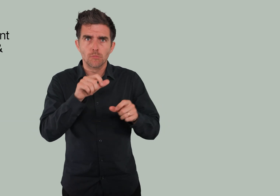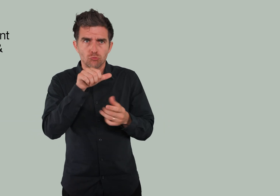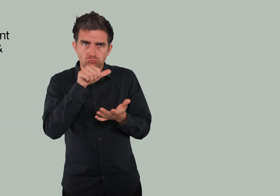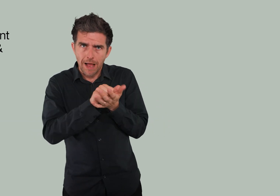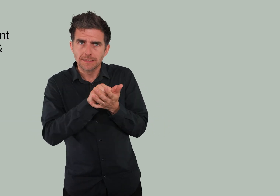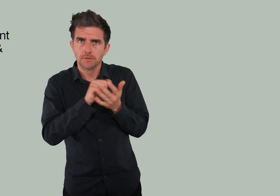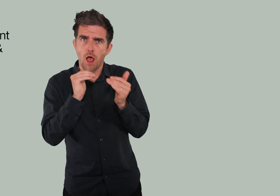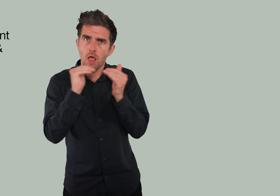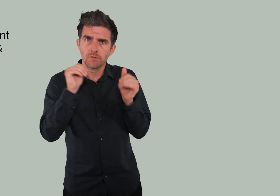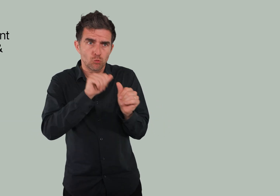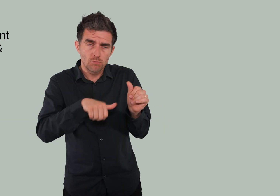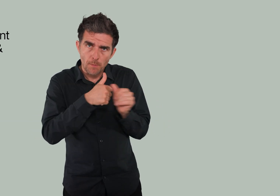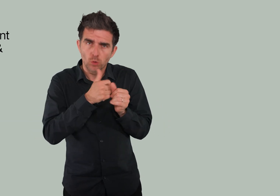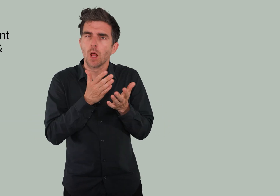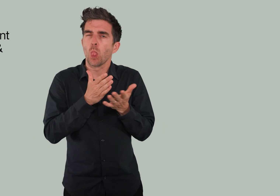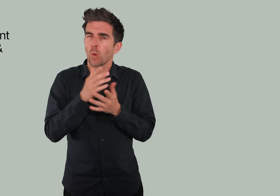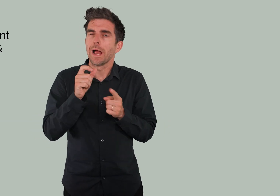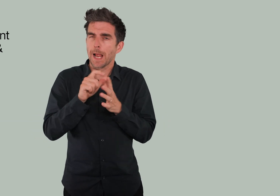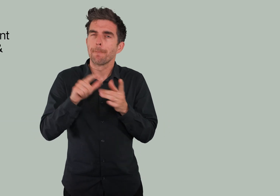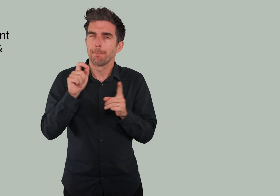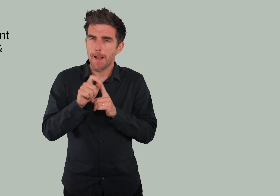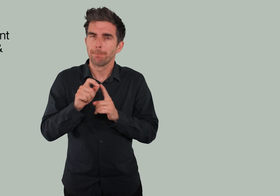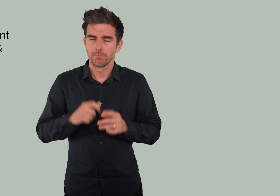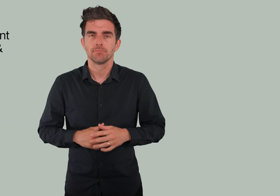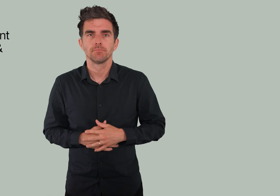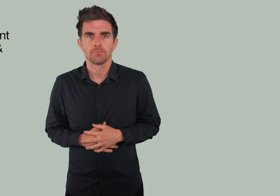to receive the correct level of support through PIP.